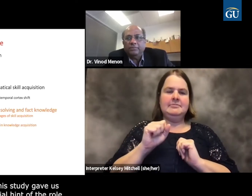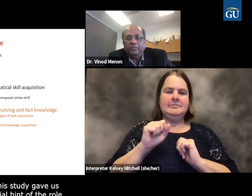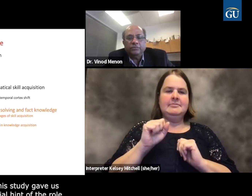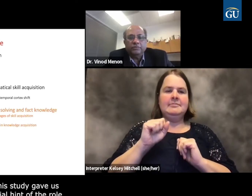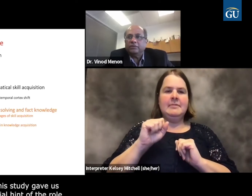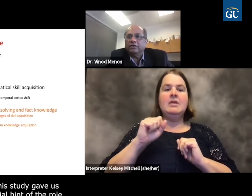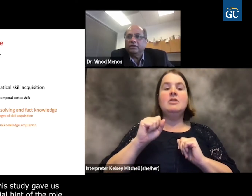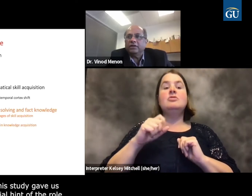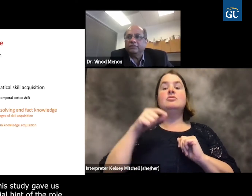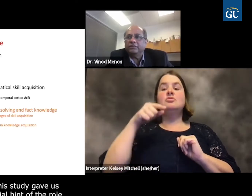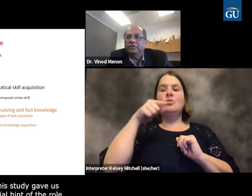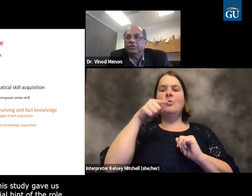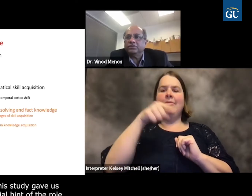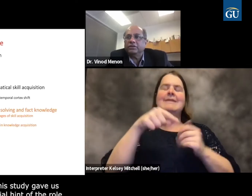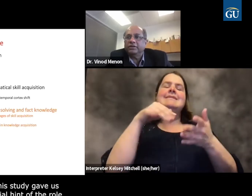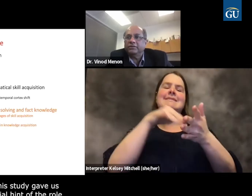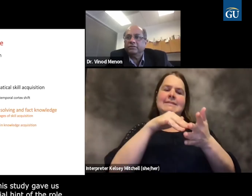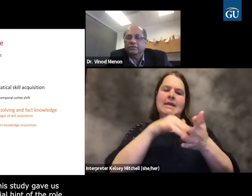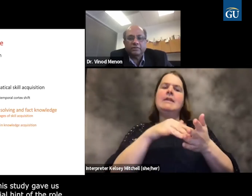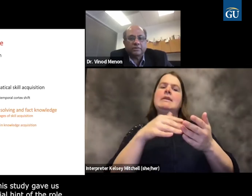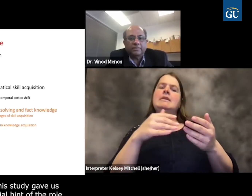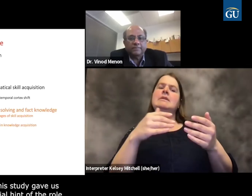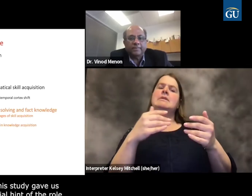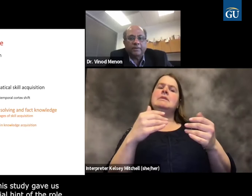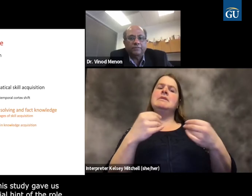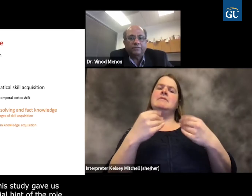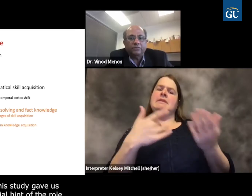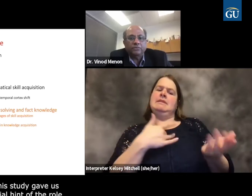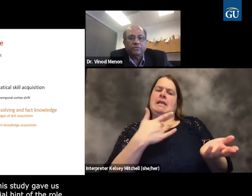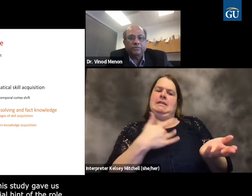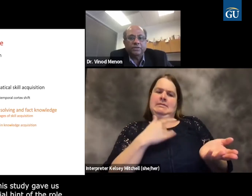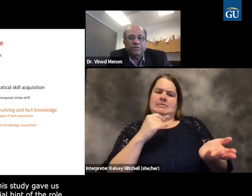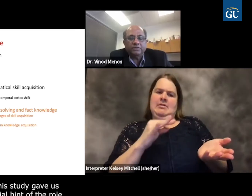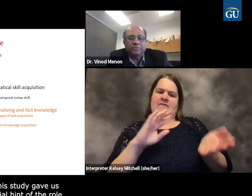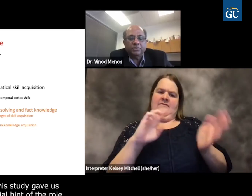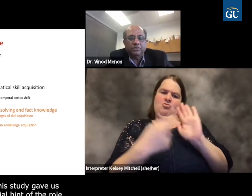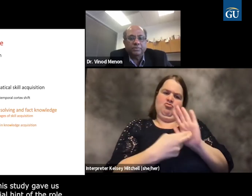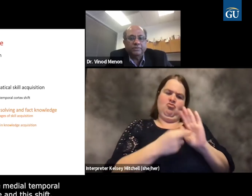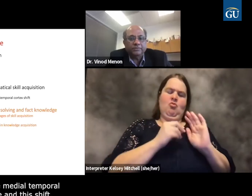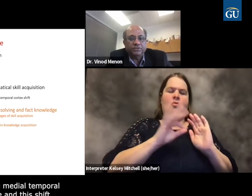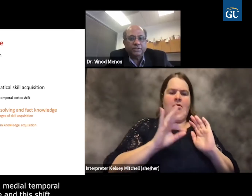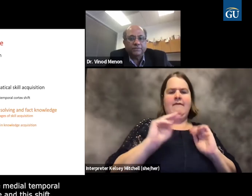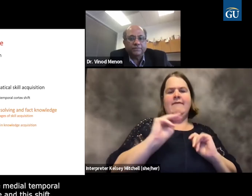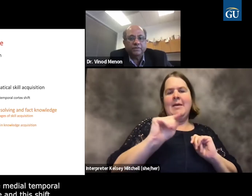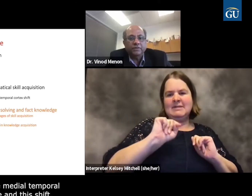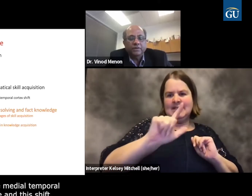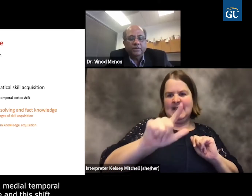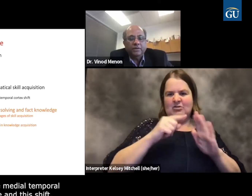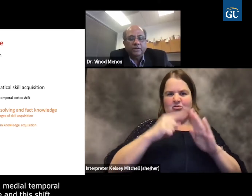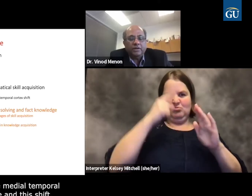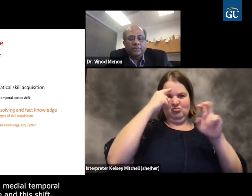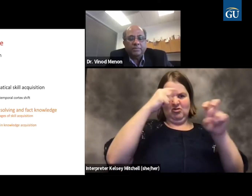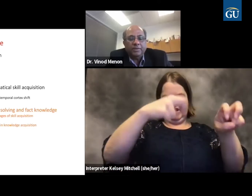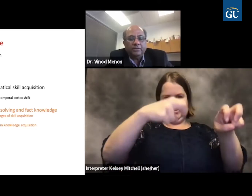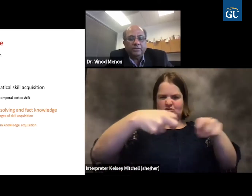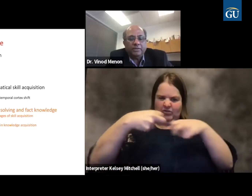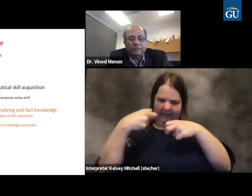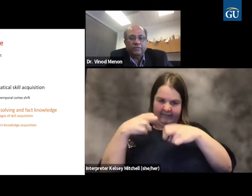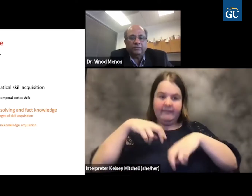so um so this study gave us an initial hint of the role of the medial temporal lobe